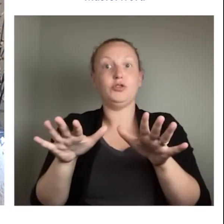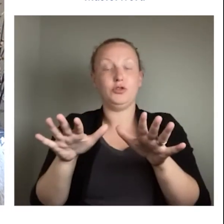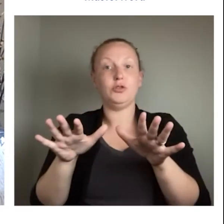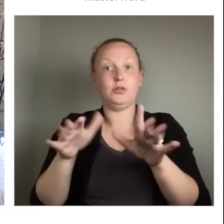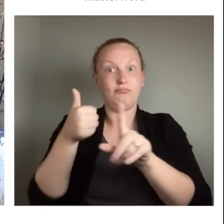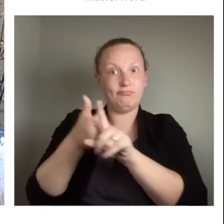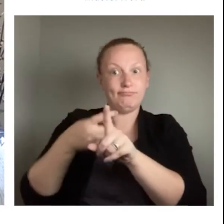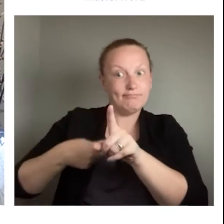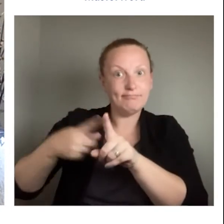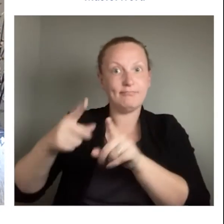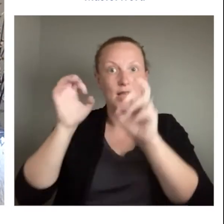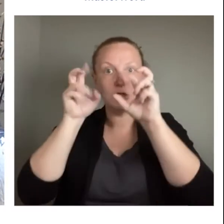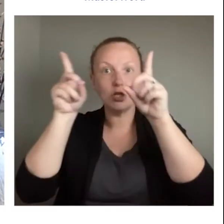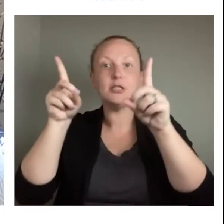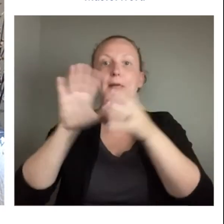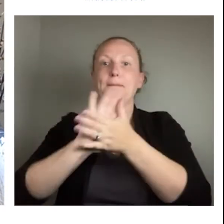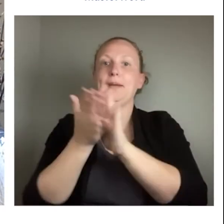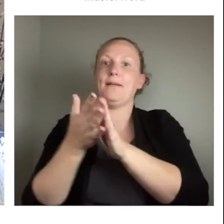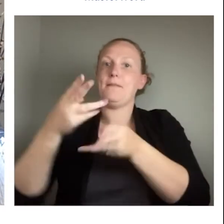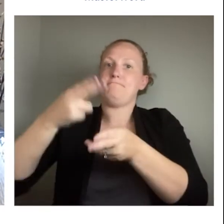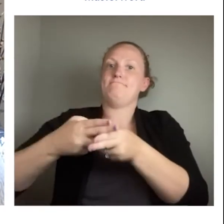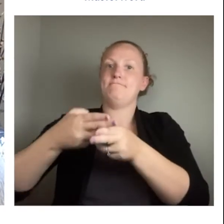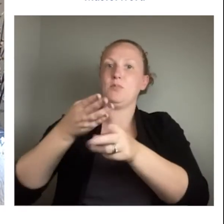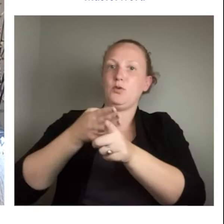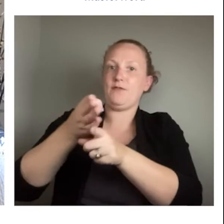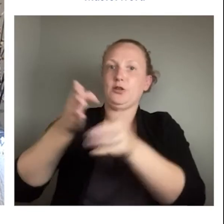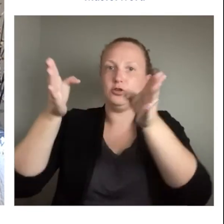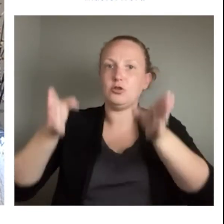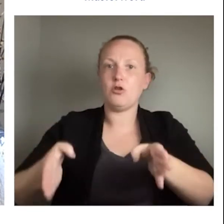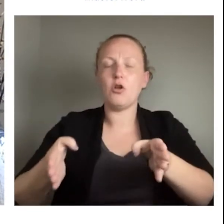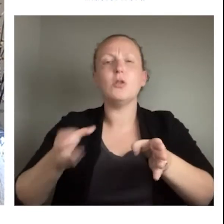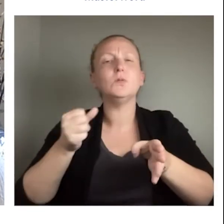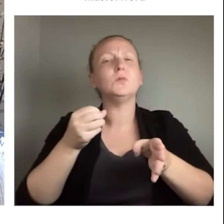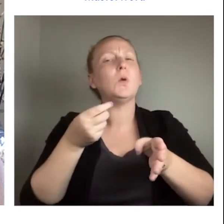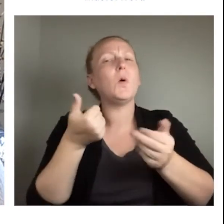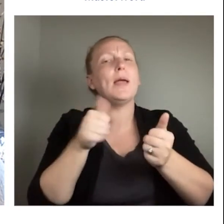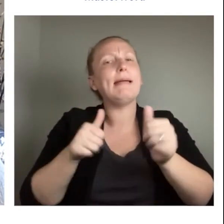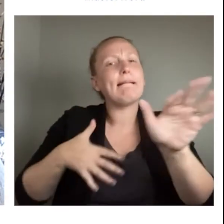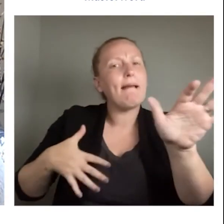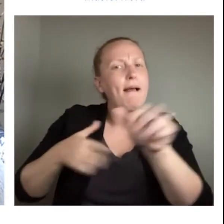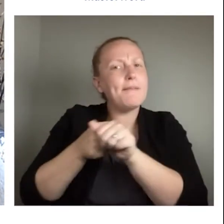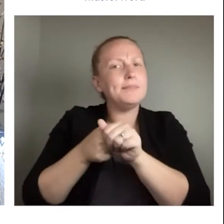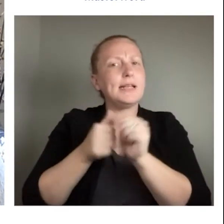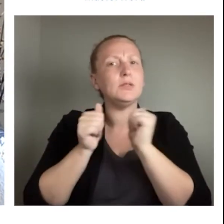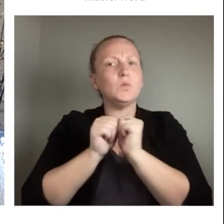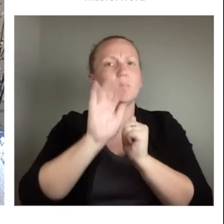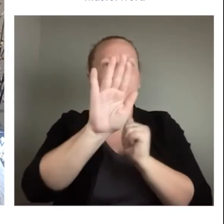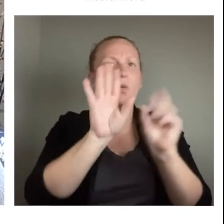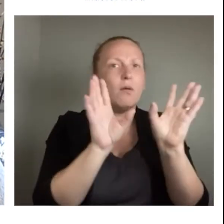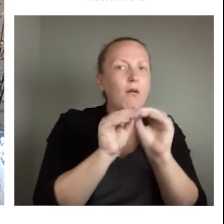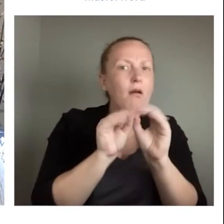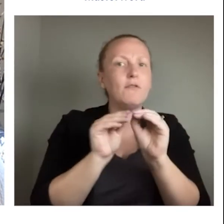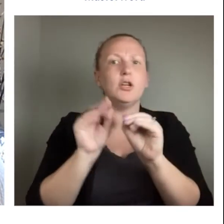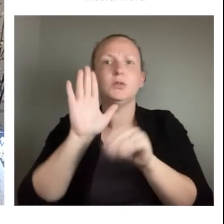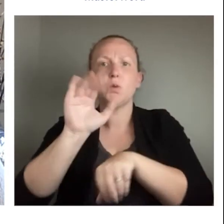happening with the conference and with the work group that if you want others to possibly bright to join in the effort, how they